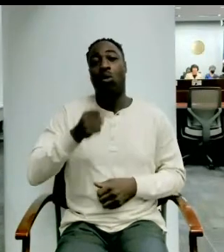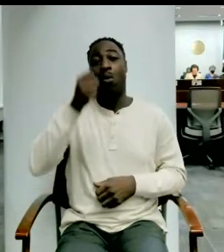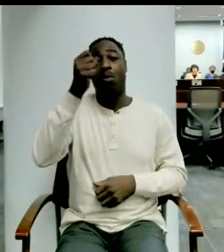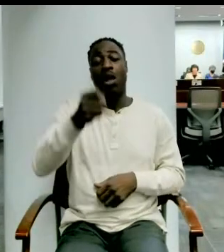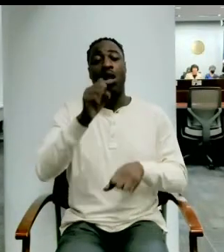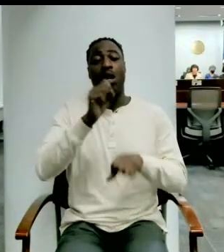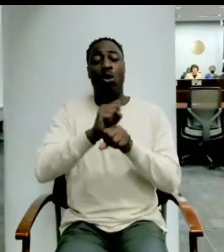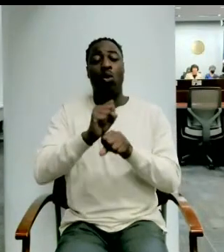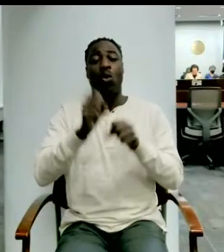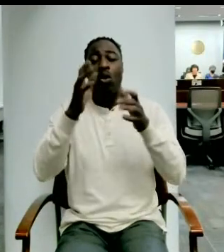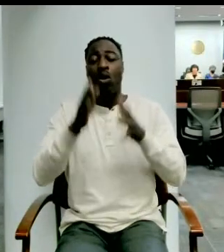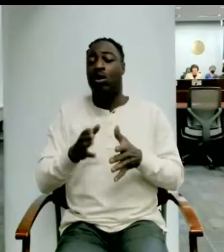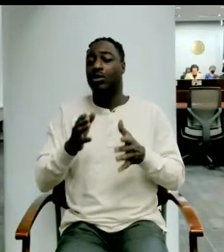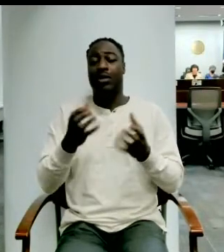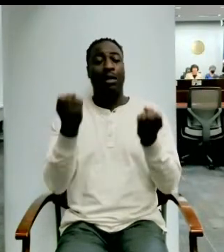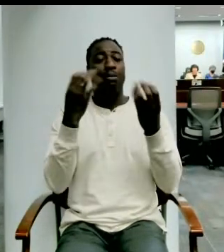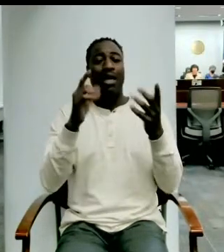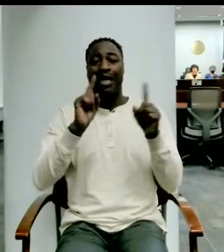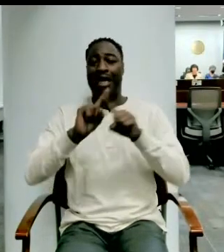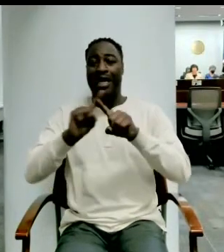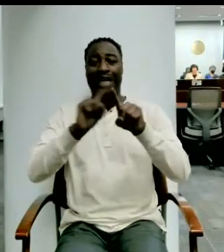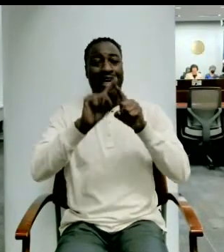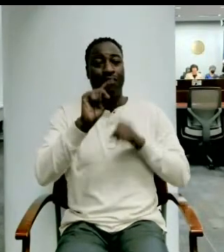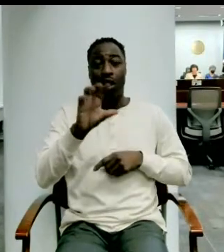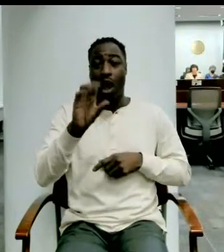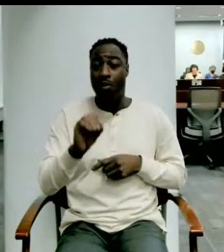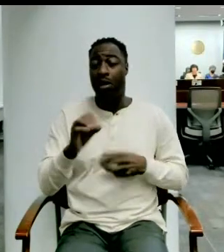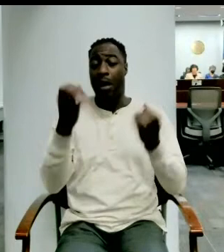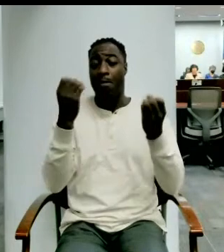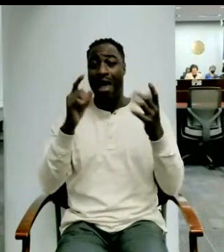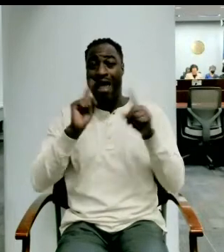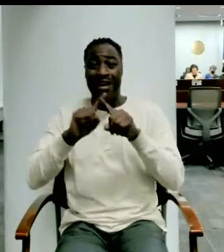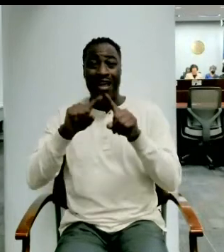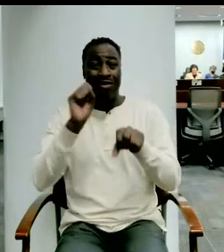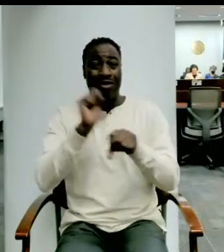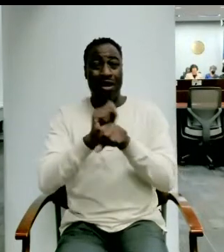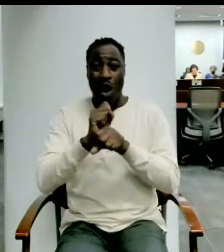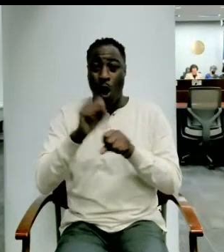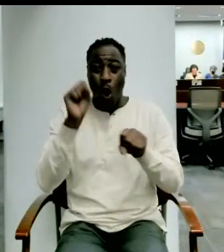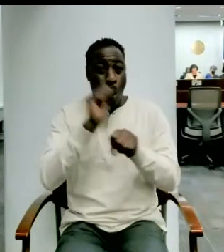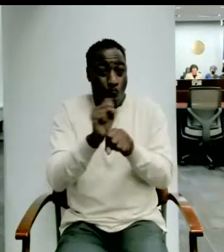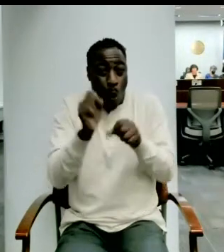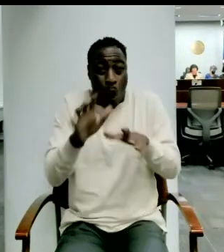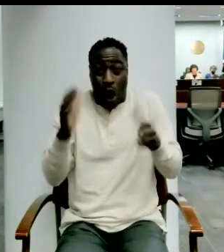dozens of companies and hundreds of jobs and the workers often don't even know what those jobs are.